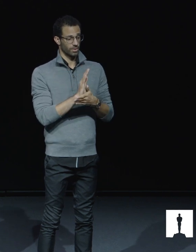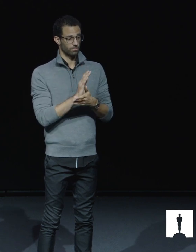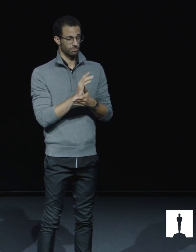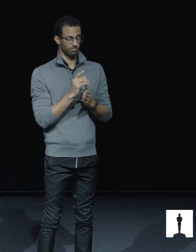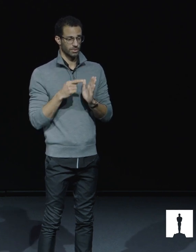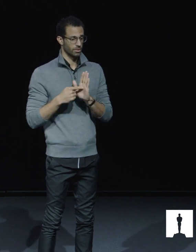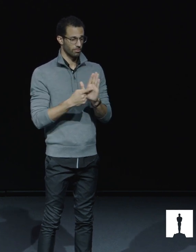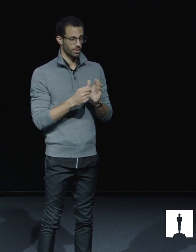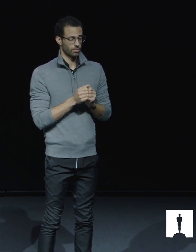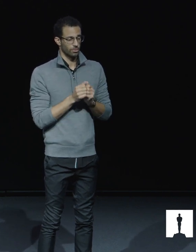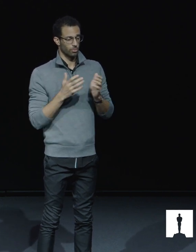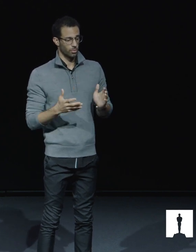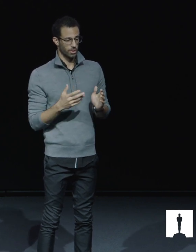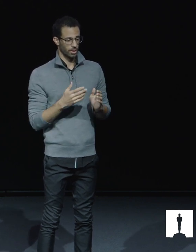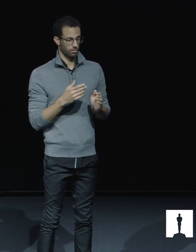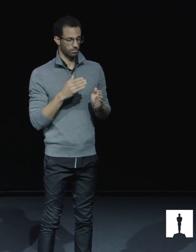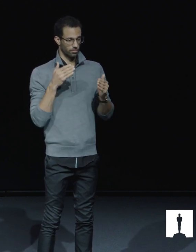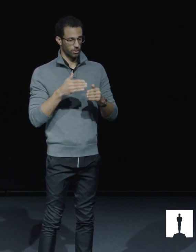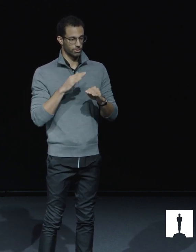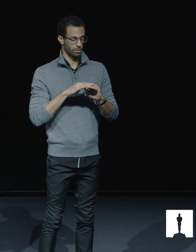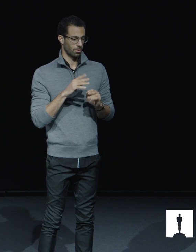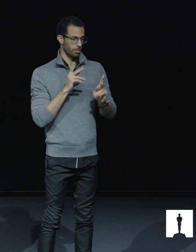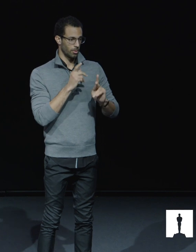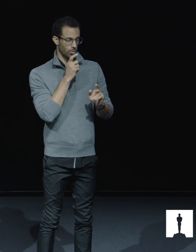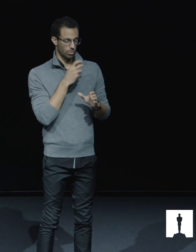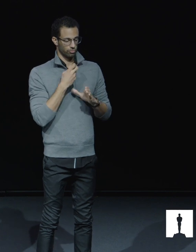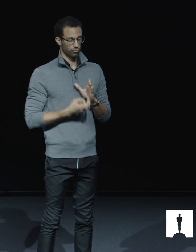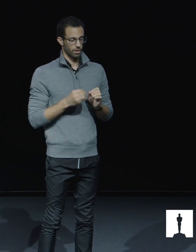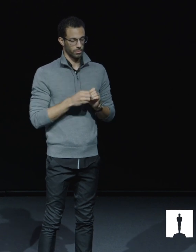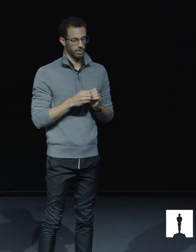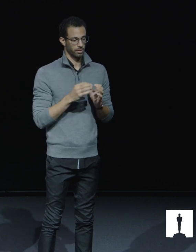the anguish of people trapped in a legend. They cannot live within this legend, neither